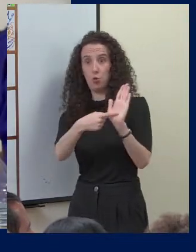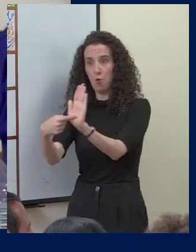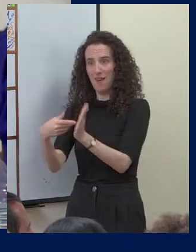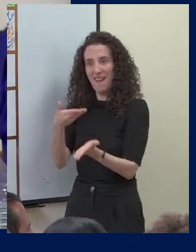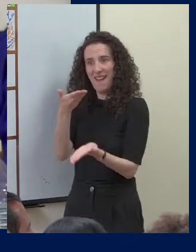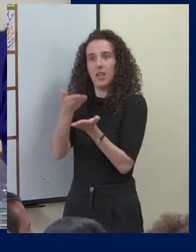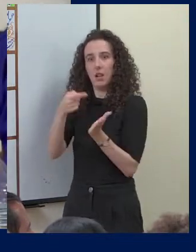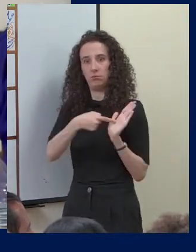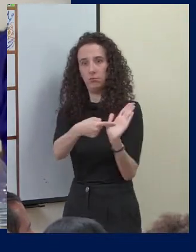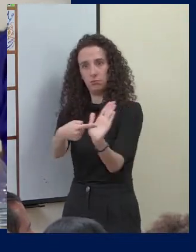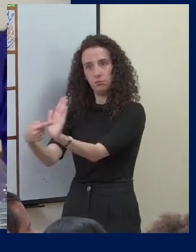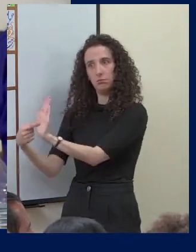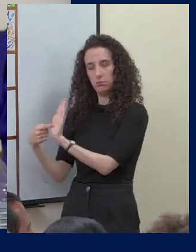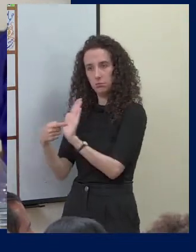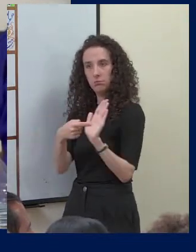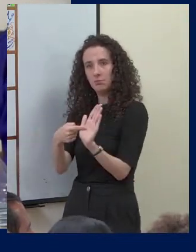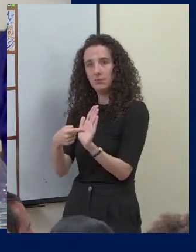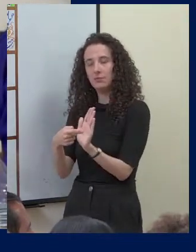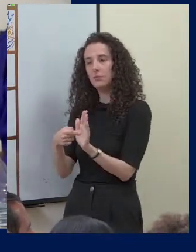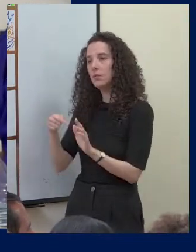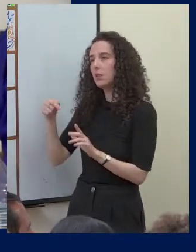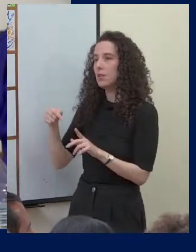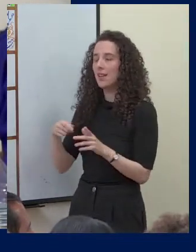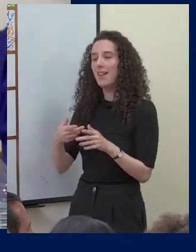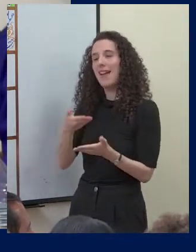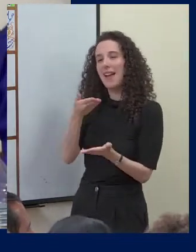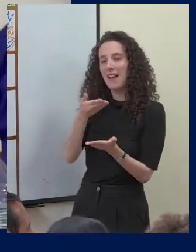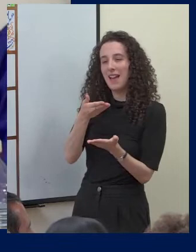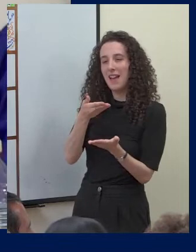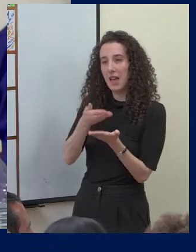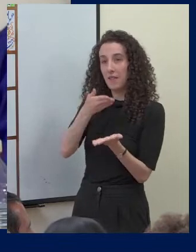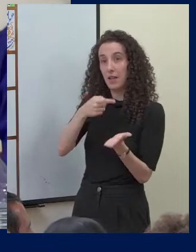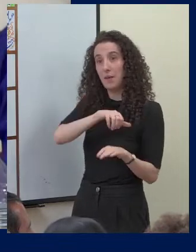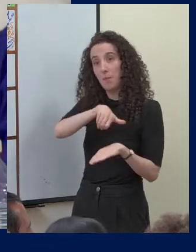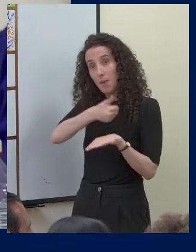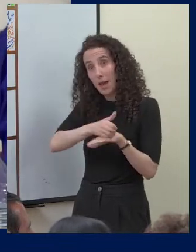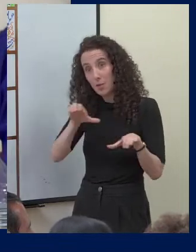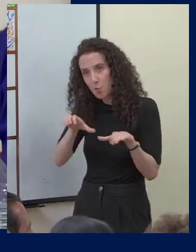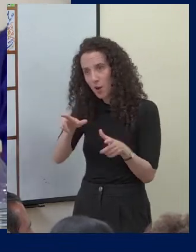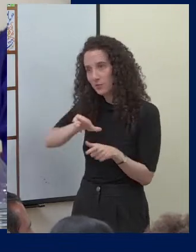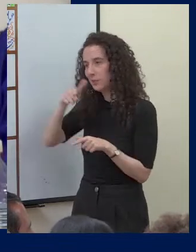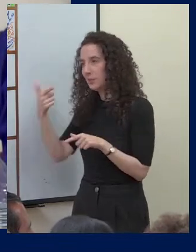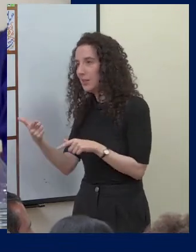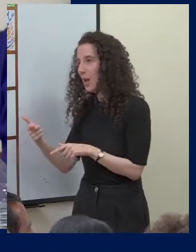as practice-based evidence. That has gone through several phases.